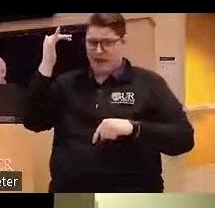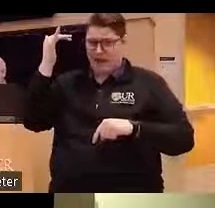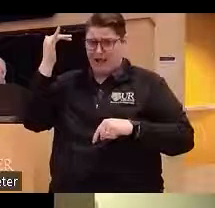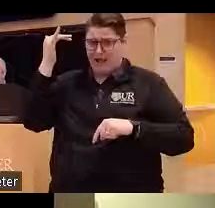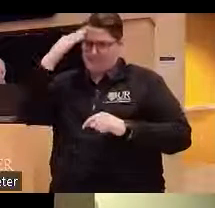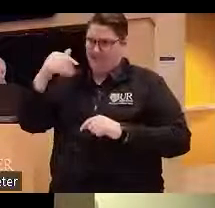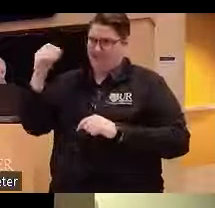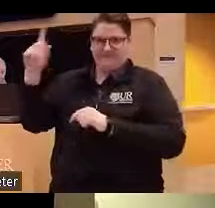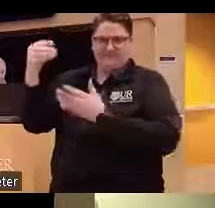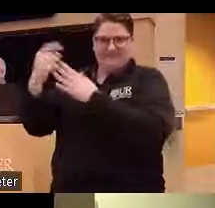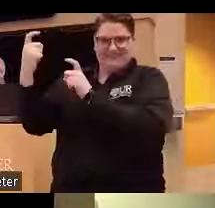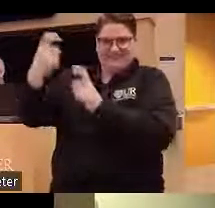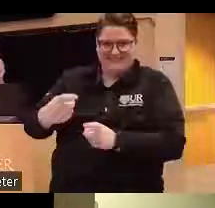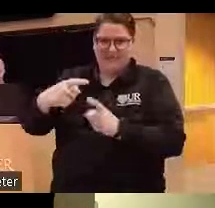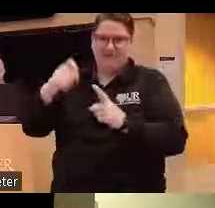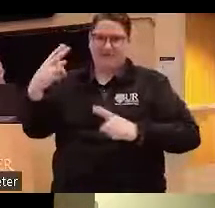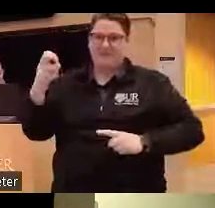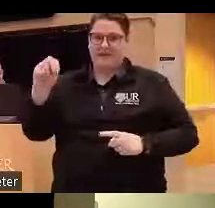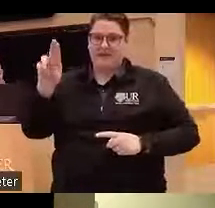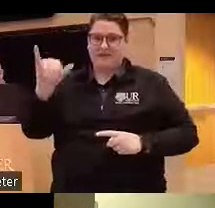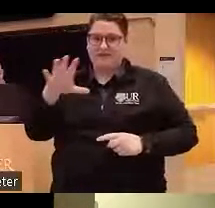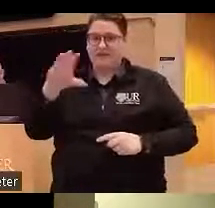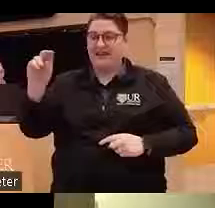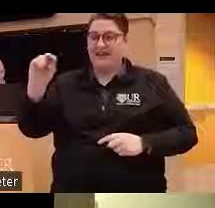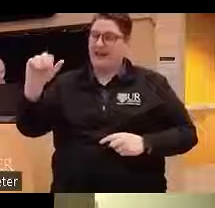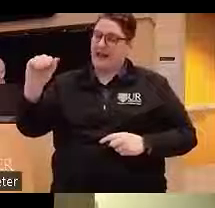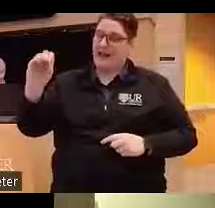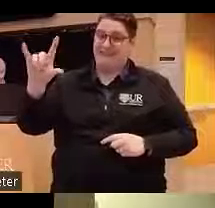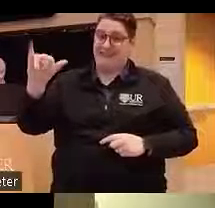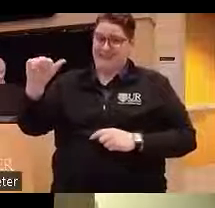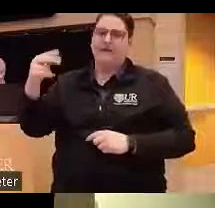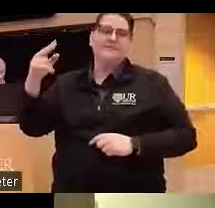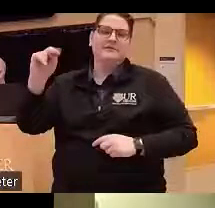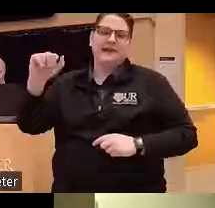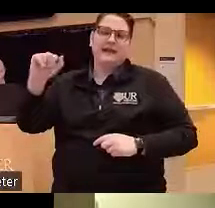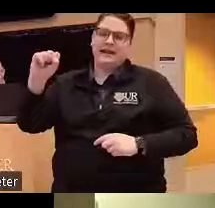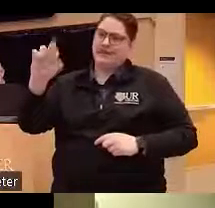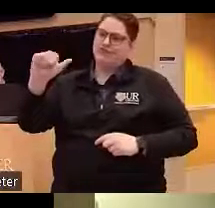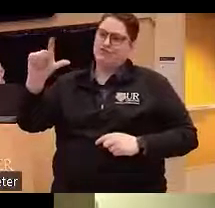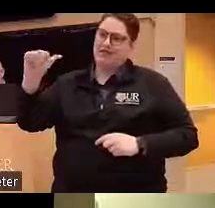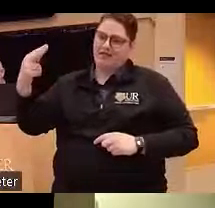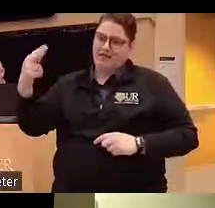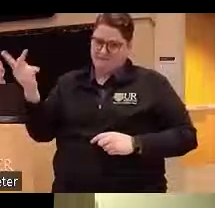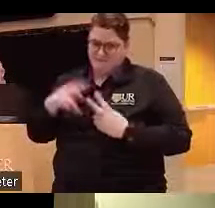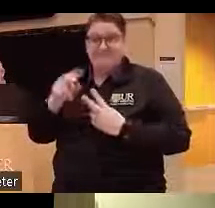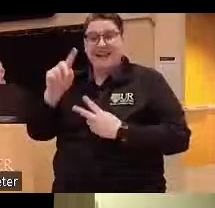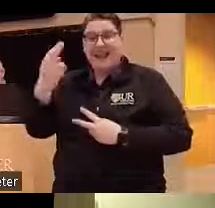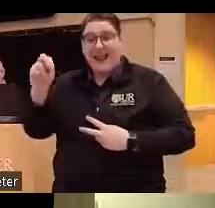a gift from Henry and Amelia Nala and some of you may know Henry he's a distinguished psychiatrist